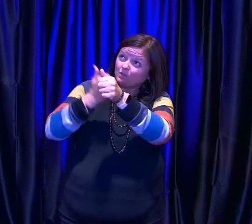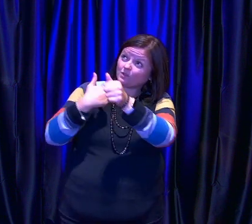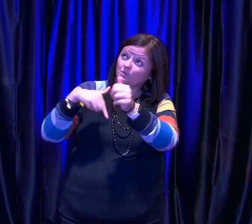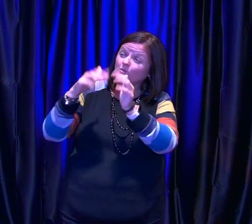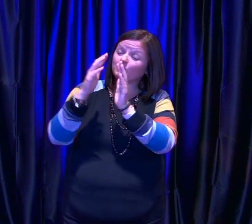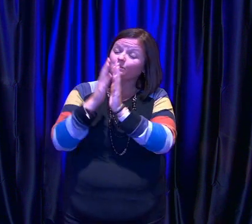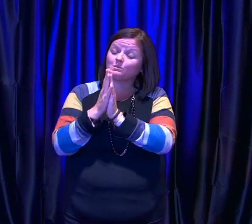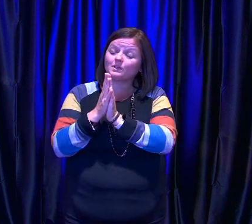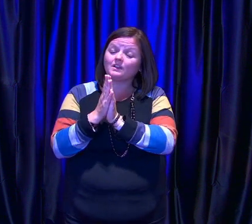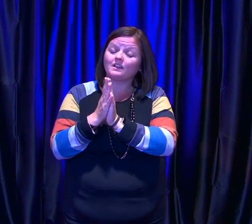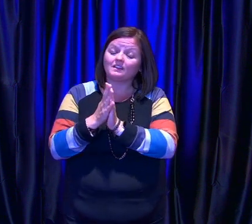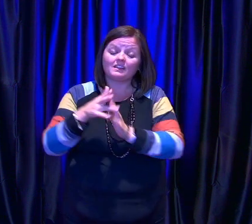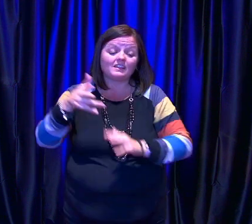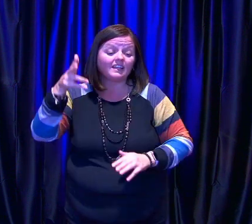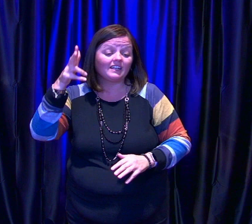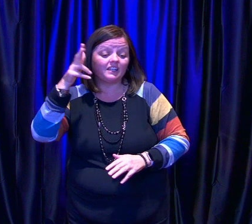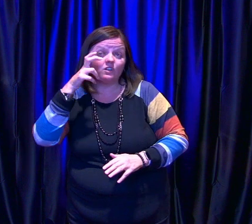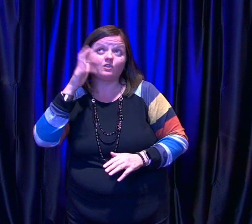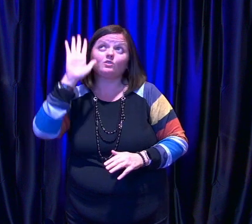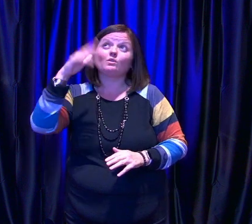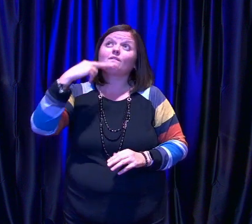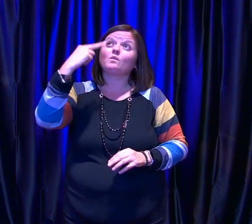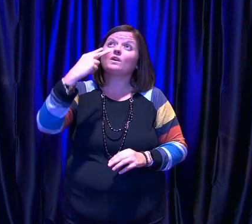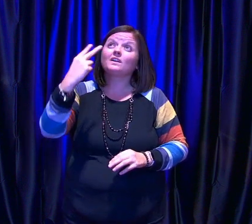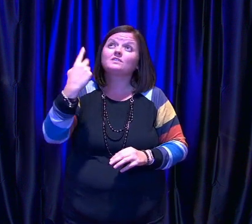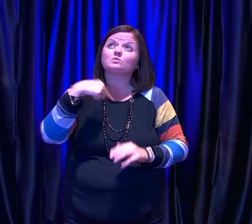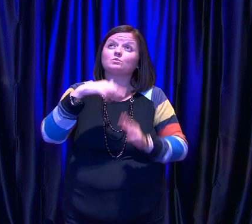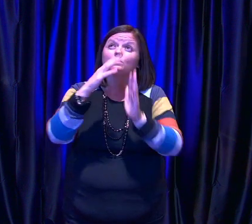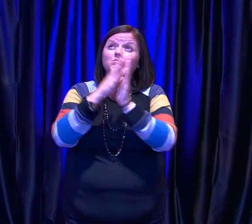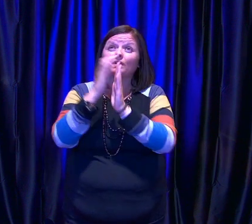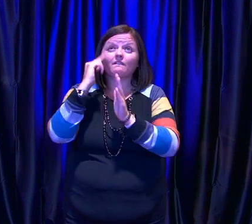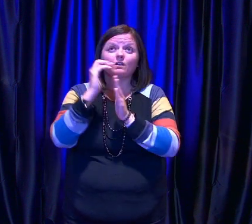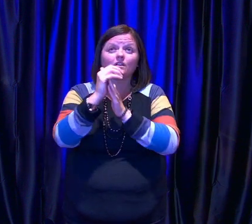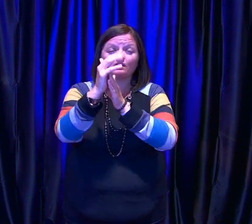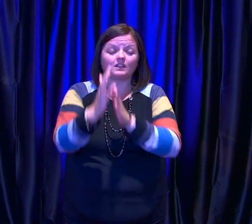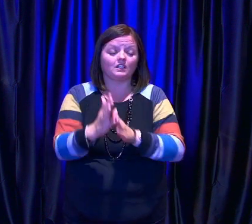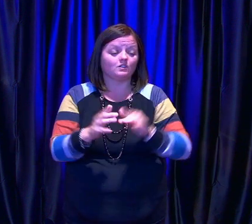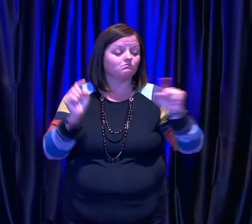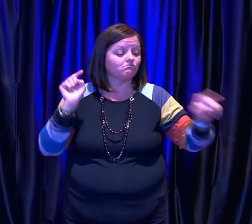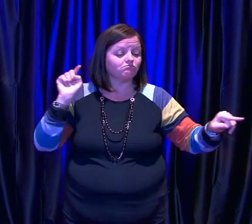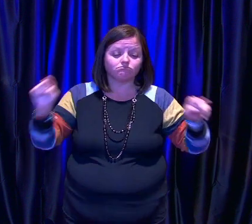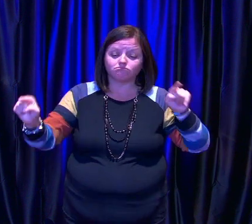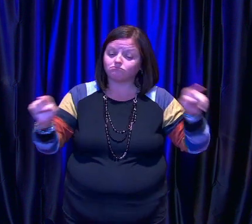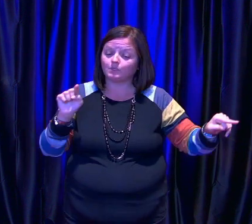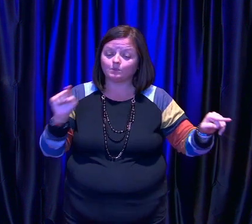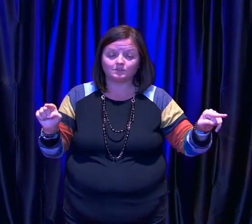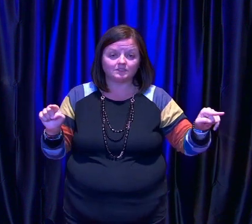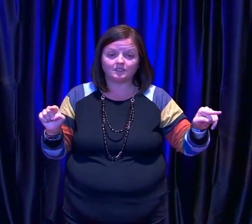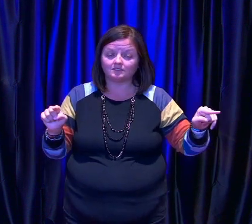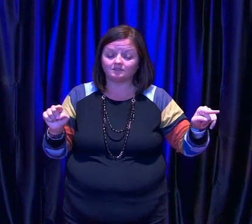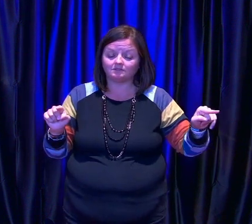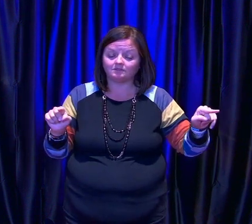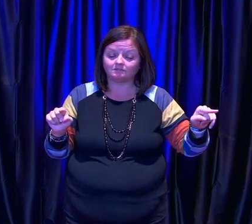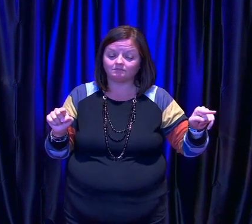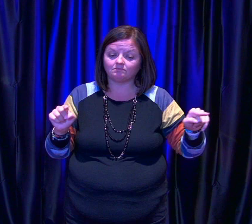that they would hear your voice we pray for leaders on both sides of the aisle that lord this